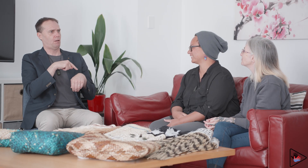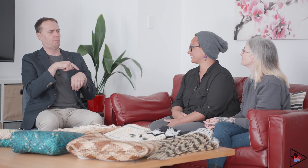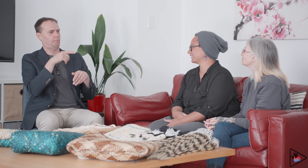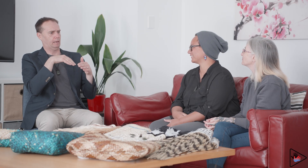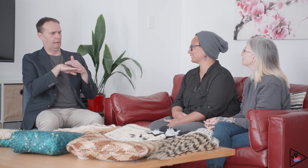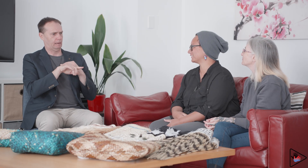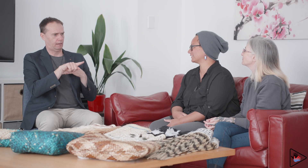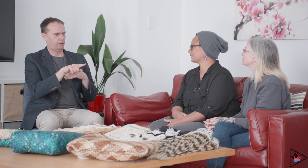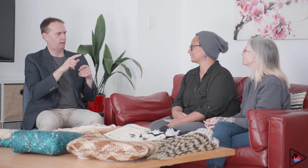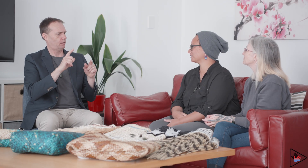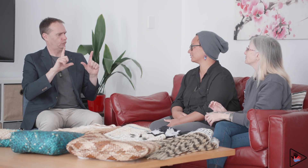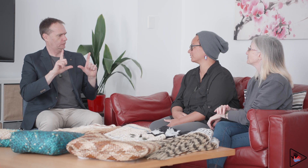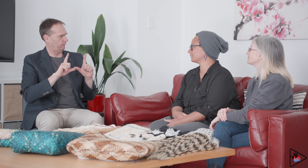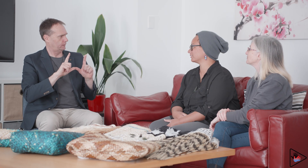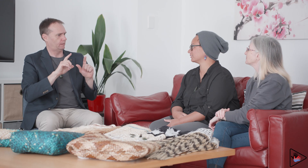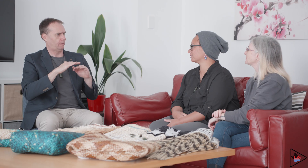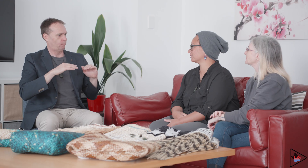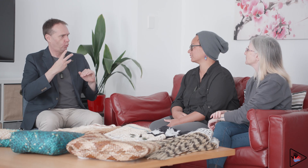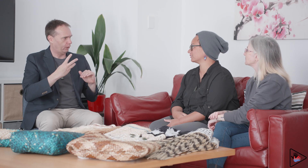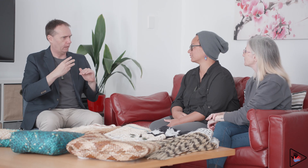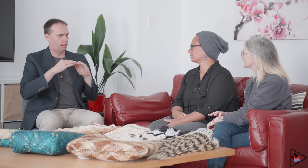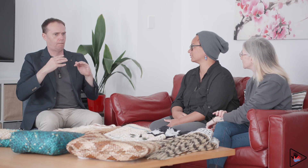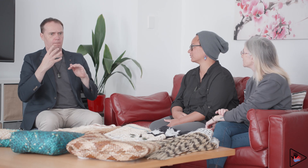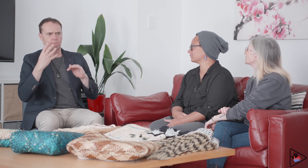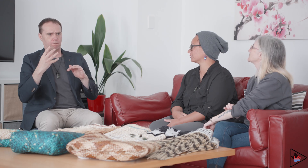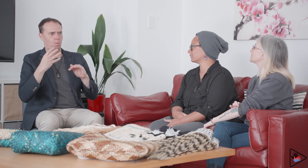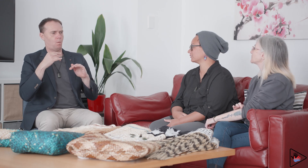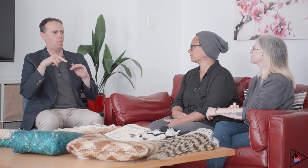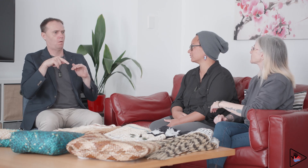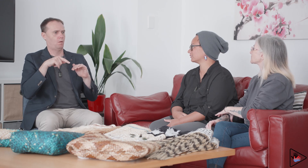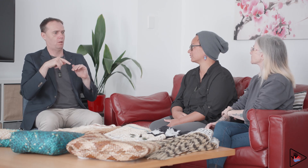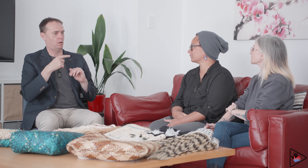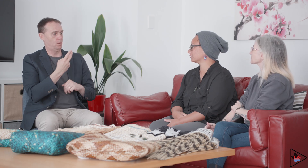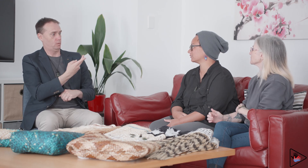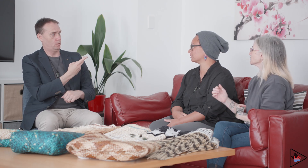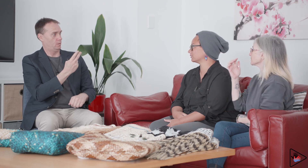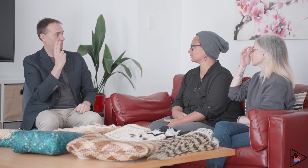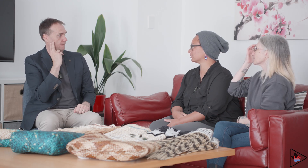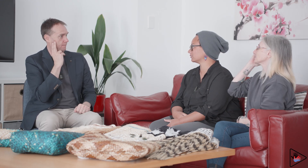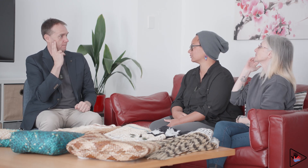So at the time that you enrolled in the certificate, level three and level four, you two